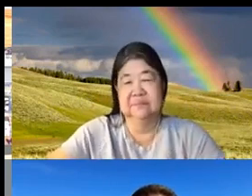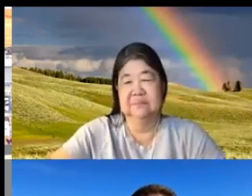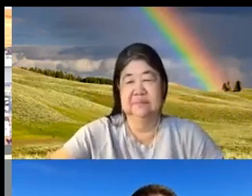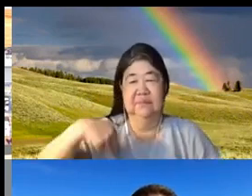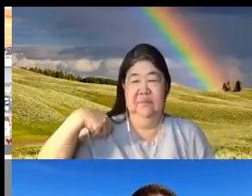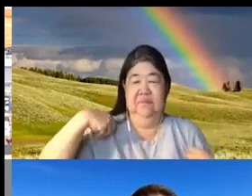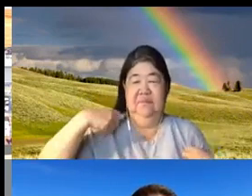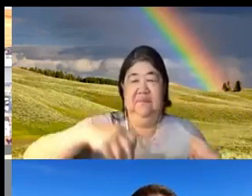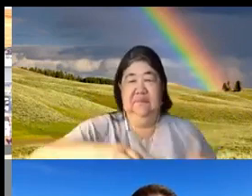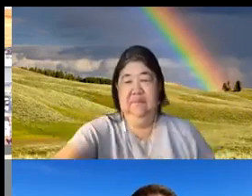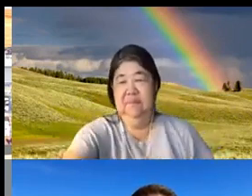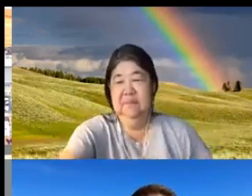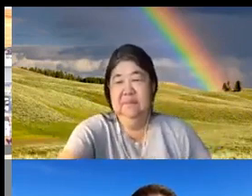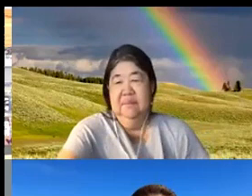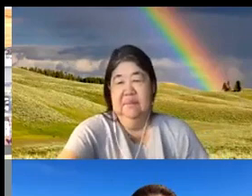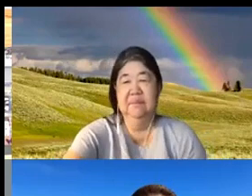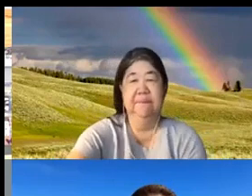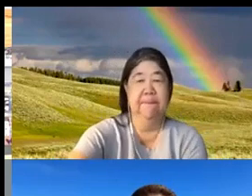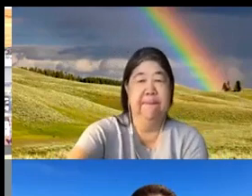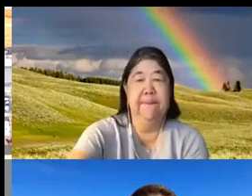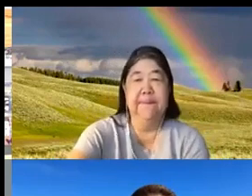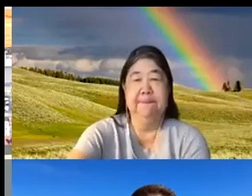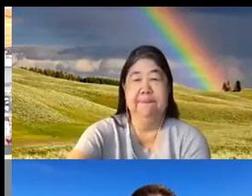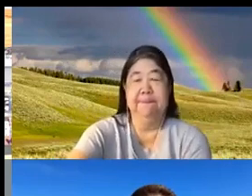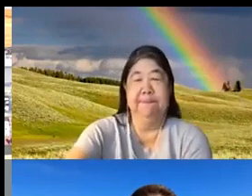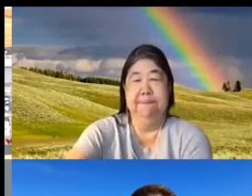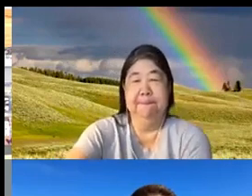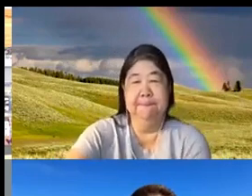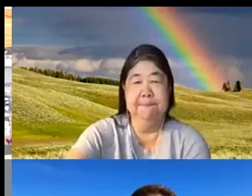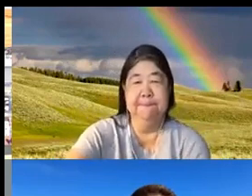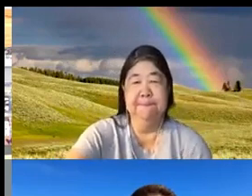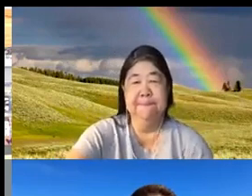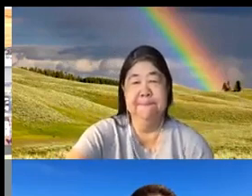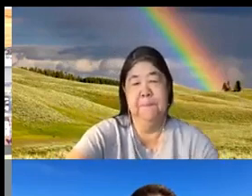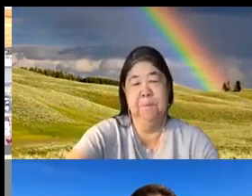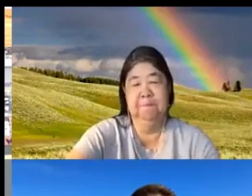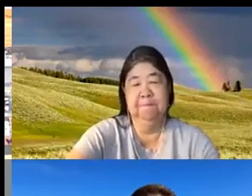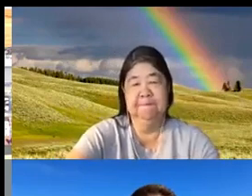And this is something that if it's done with the kids, they can find it fun. They can sense the